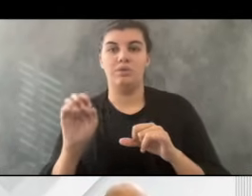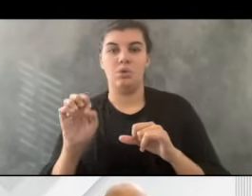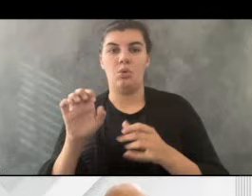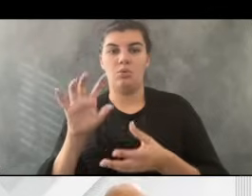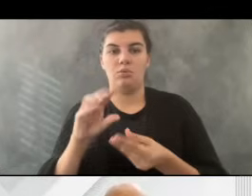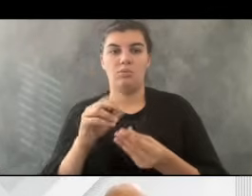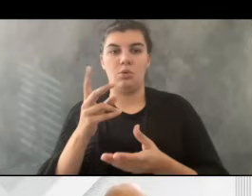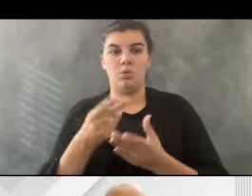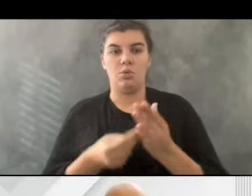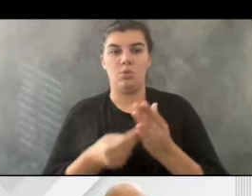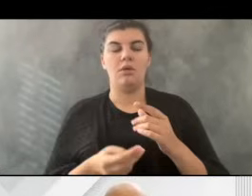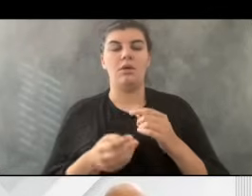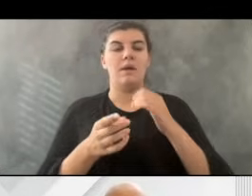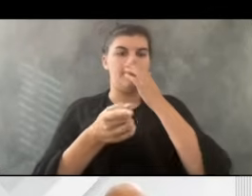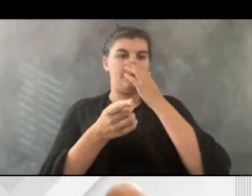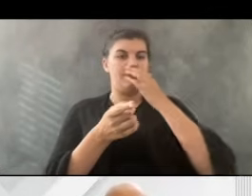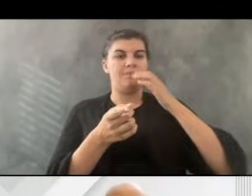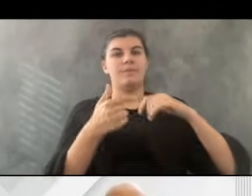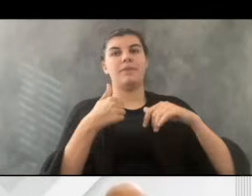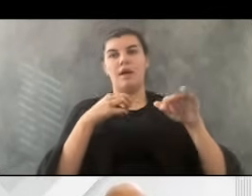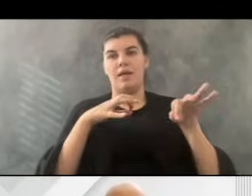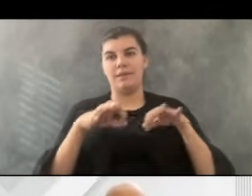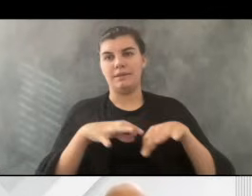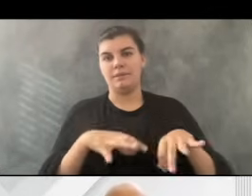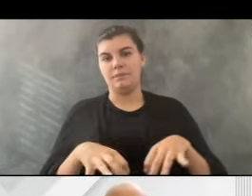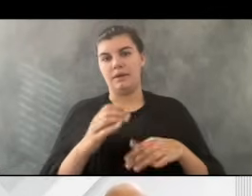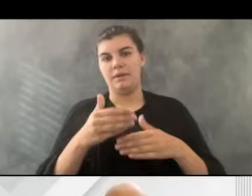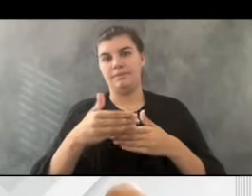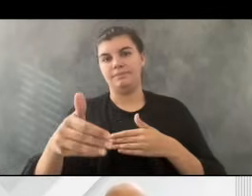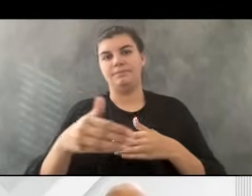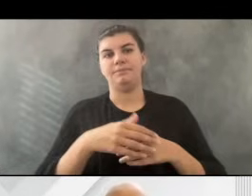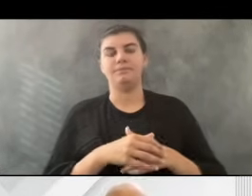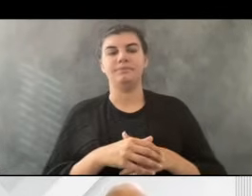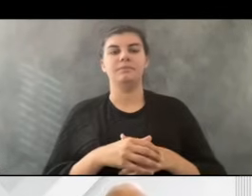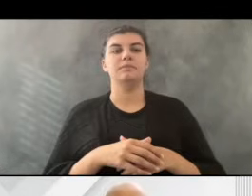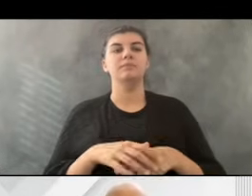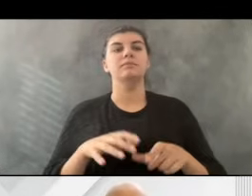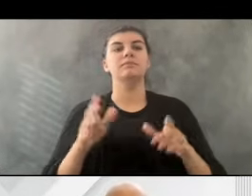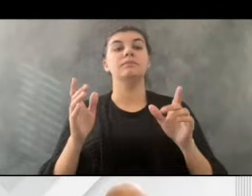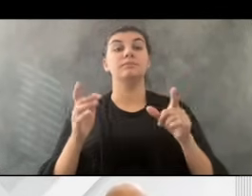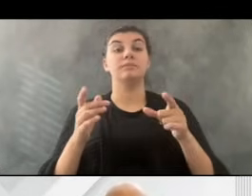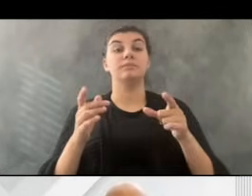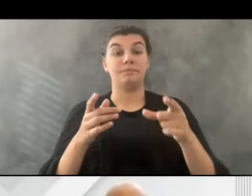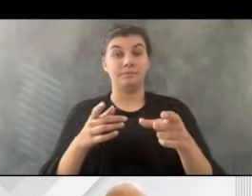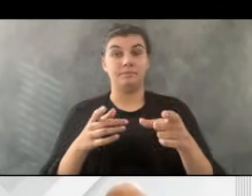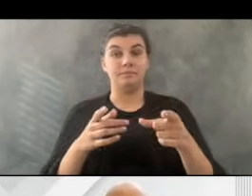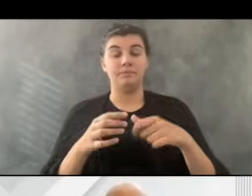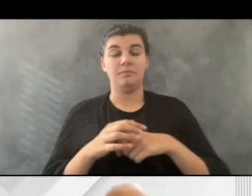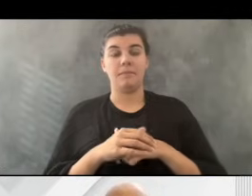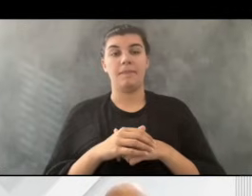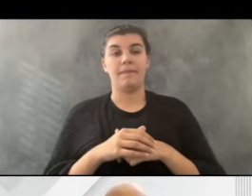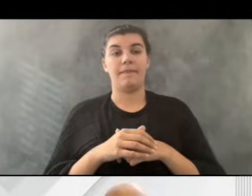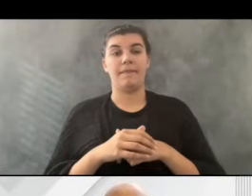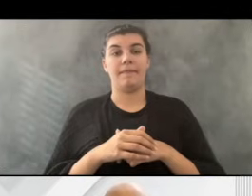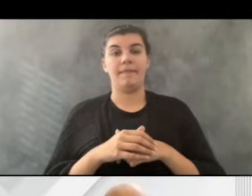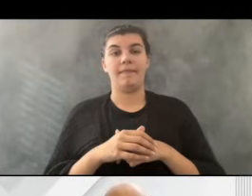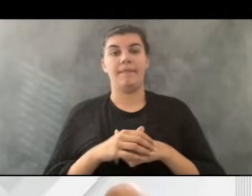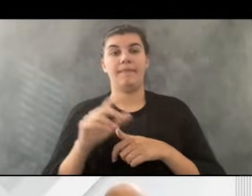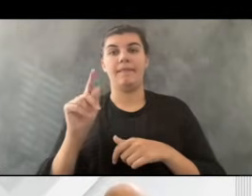I'll explain that in the next slide. So here you have knee clearance that